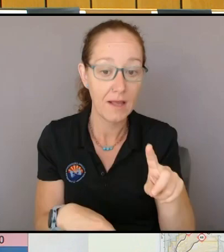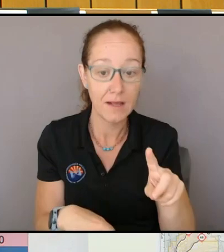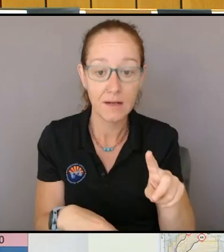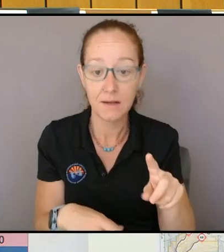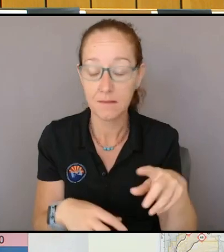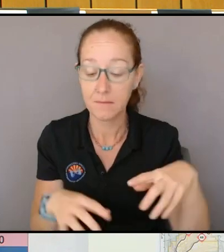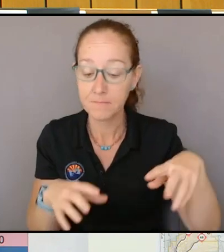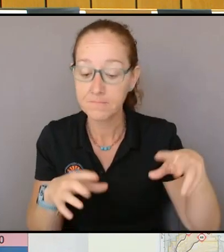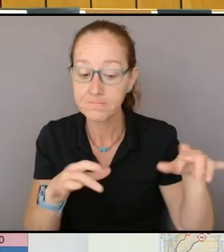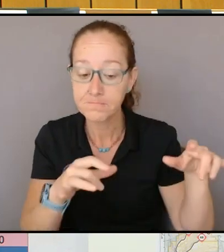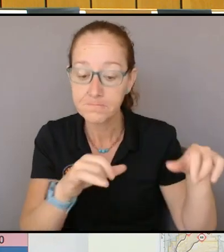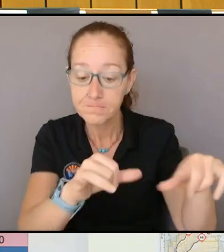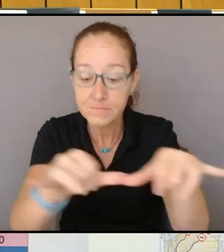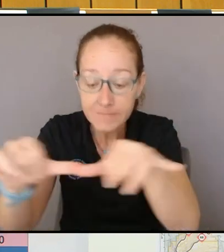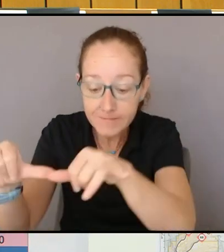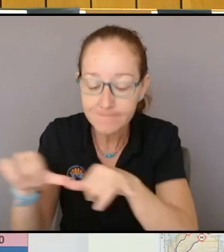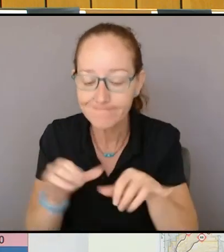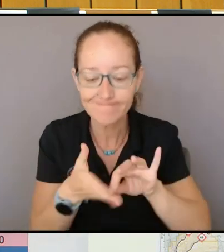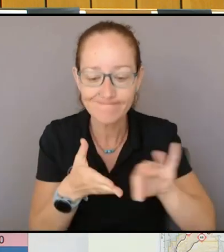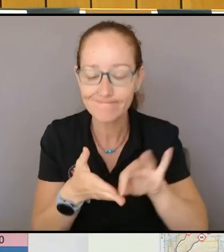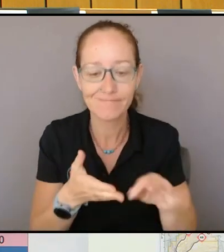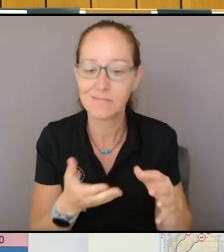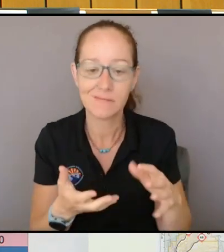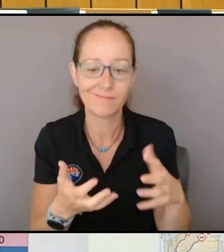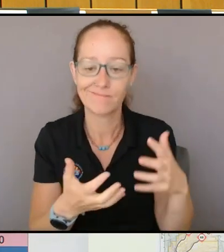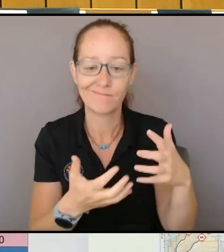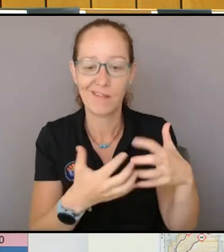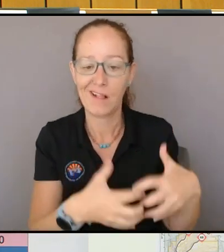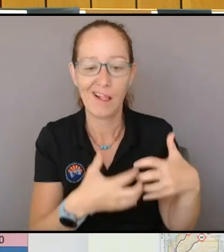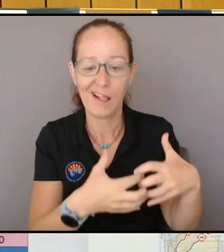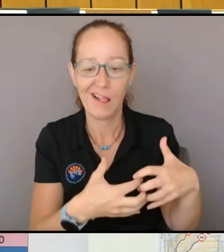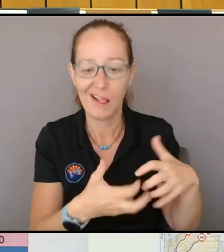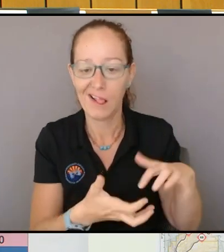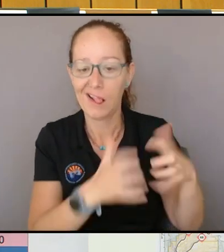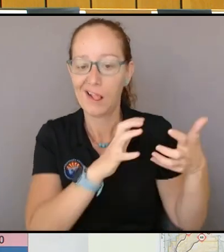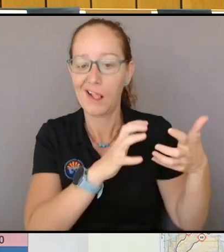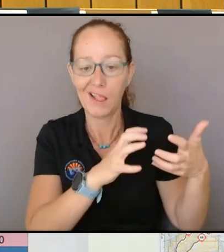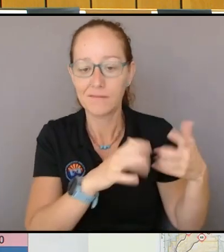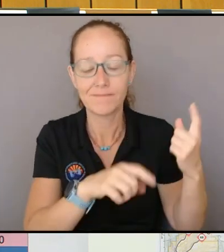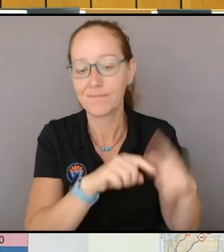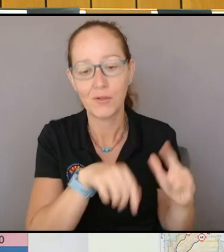to fulfill that mission. So, that doesn't mean that we don't